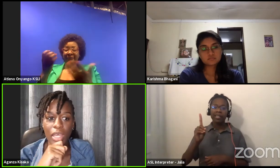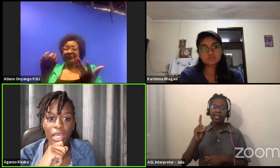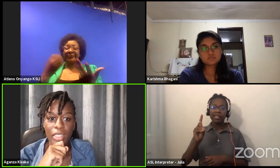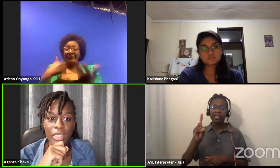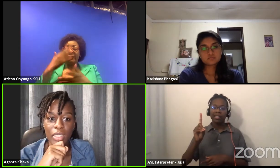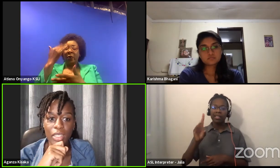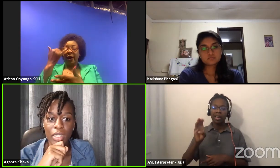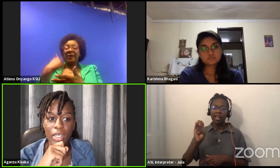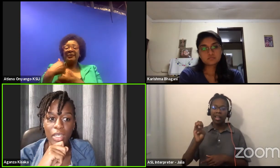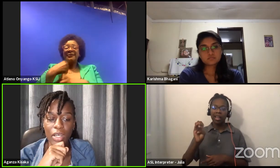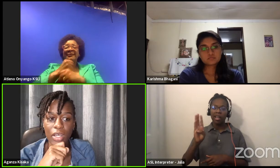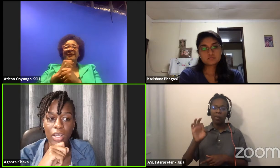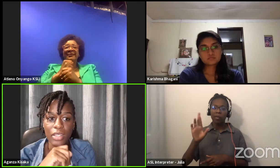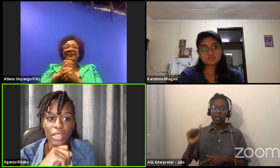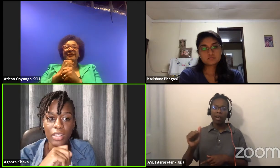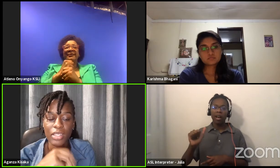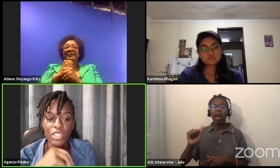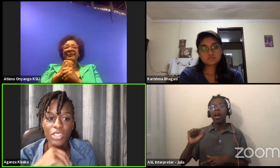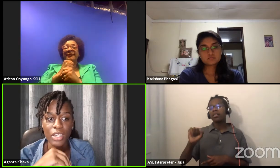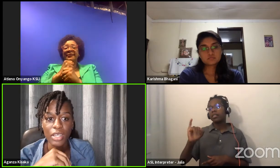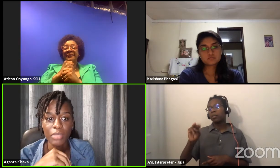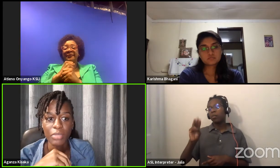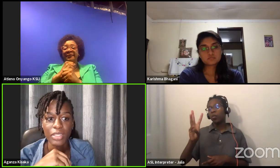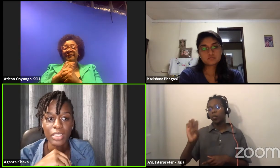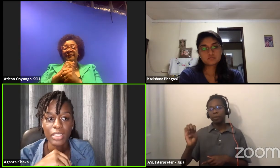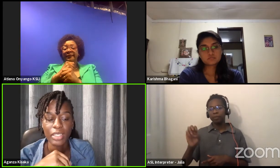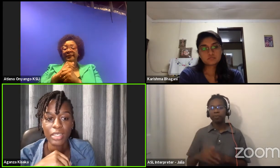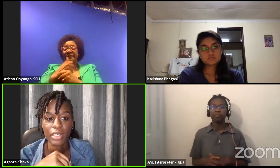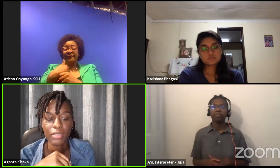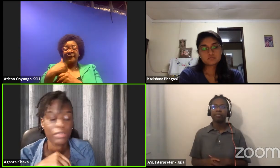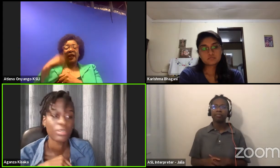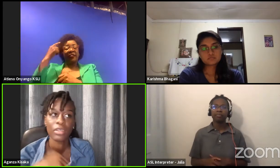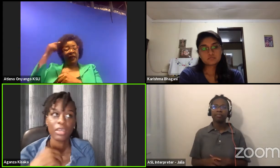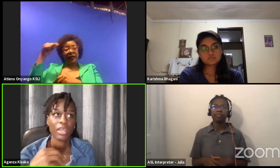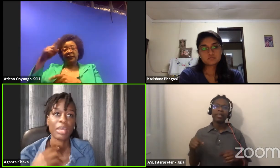And I think this year in particular it came so strongly